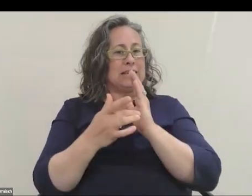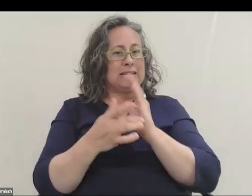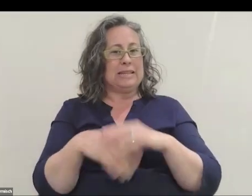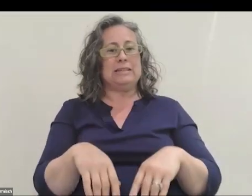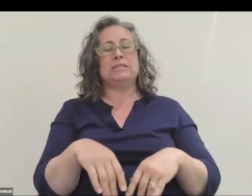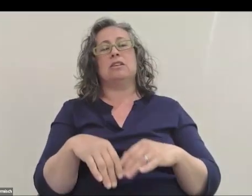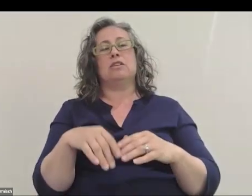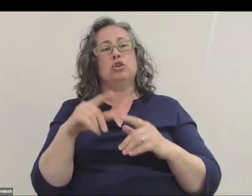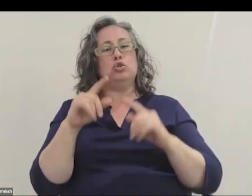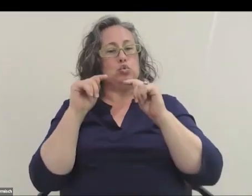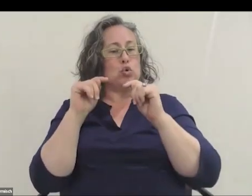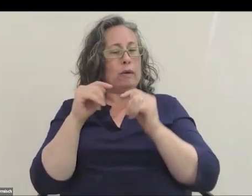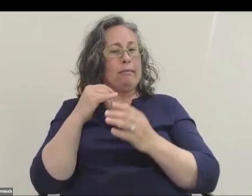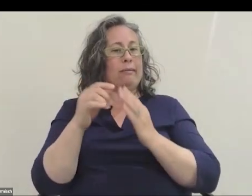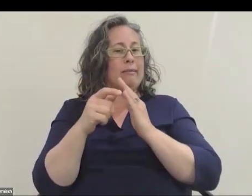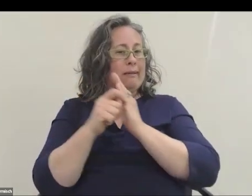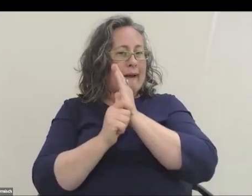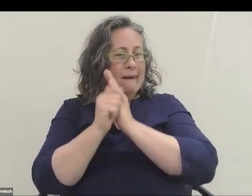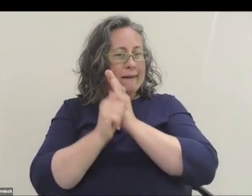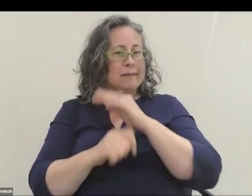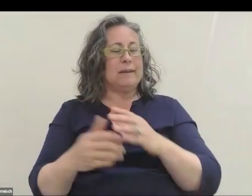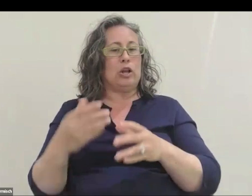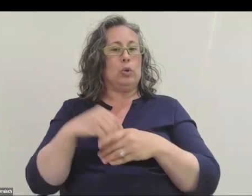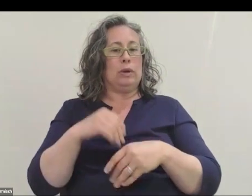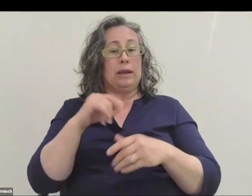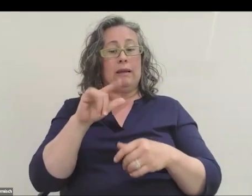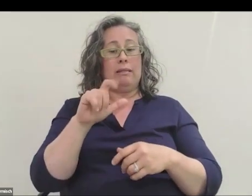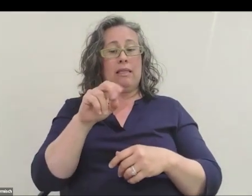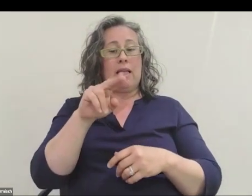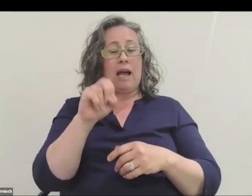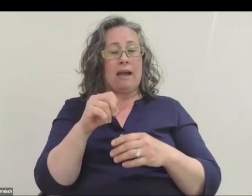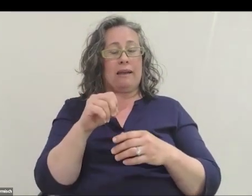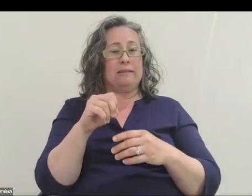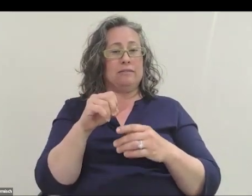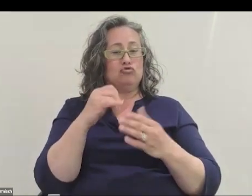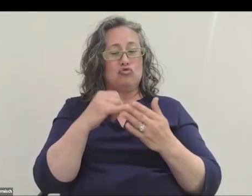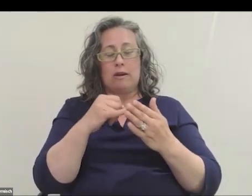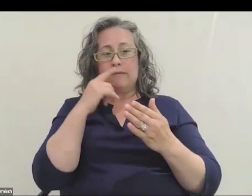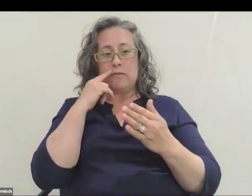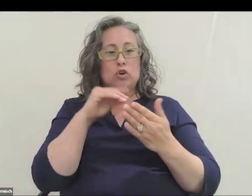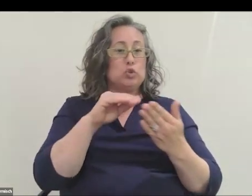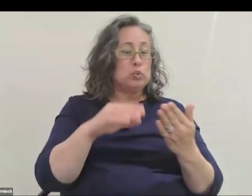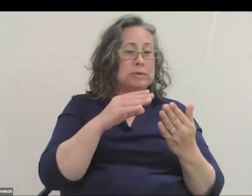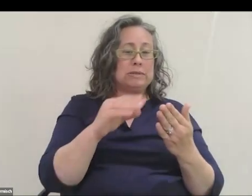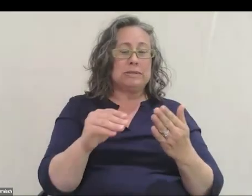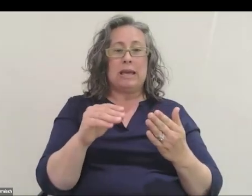space art tutorial guides, interdisciplinary artwork, including line drawings for educators and students,